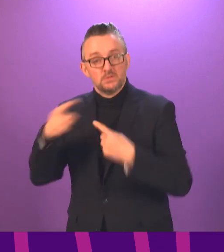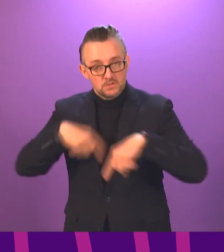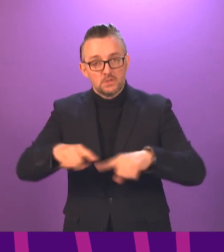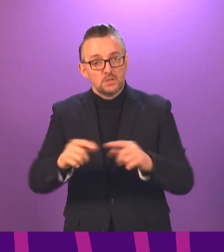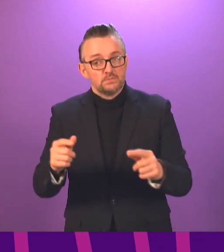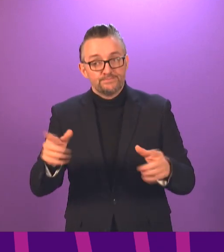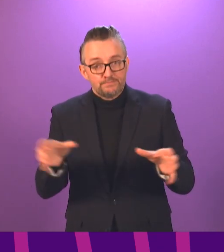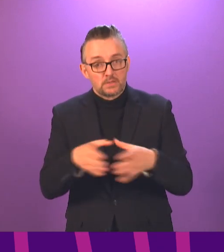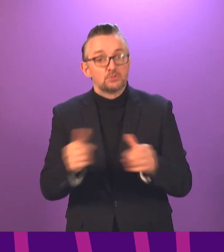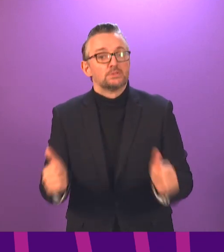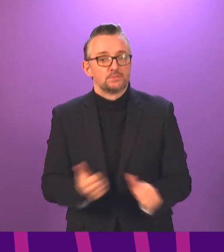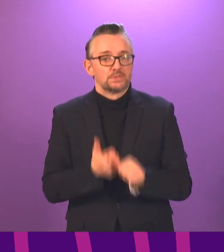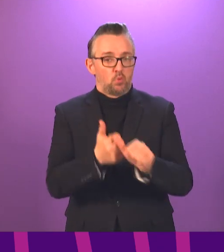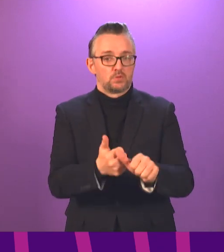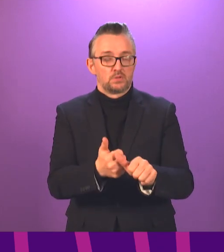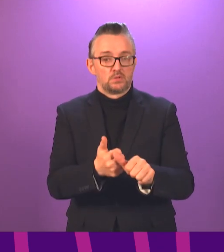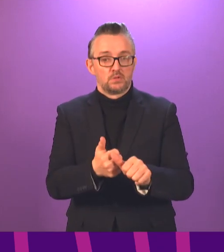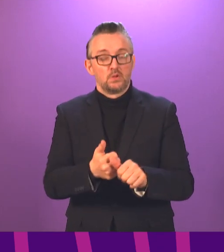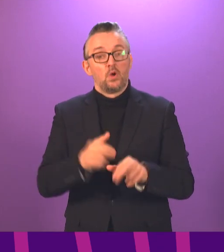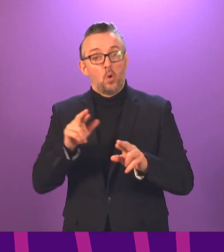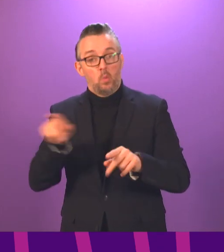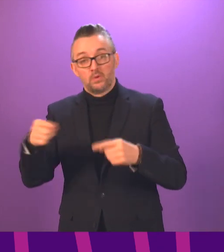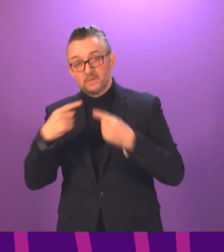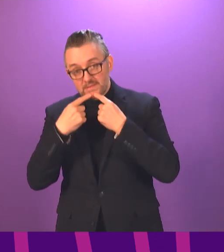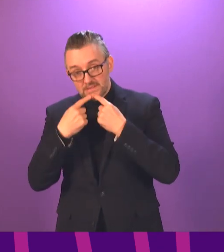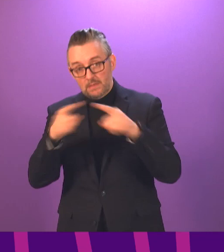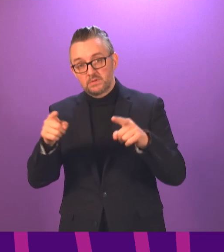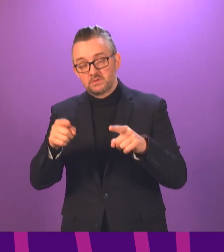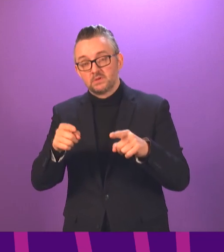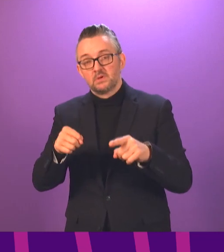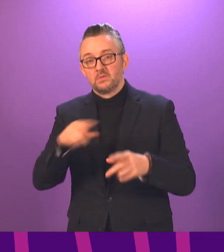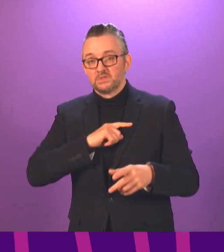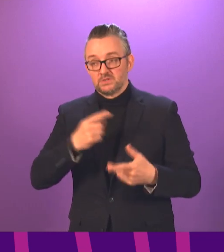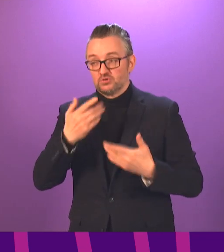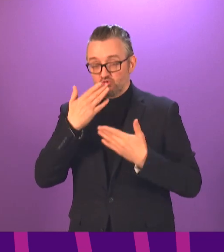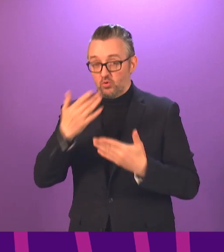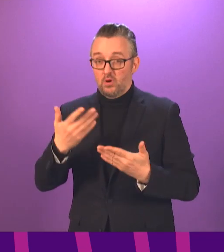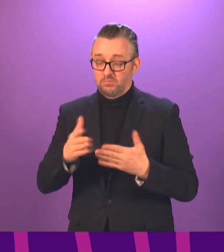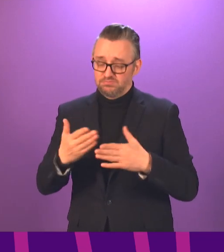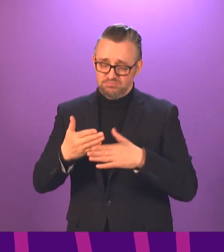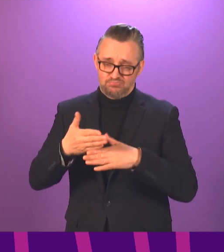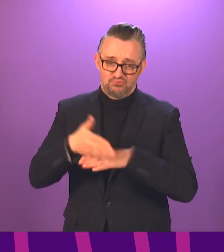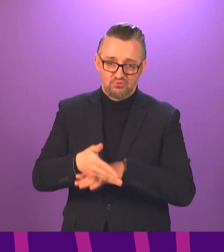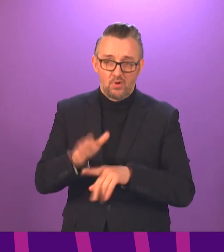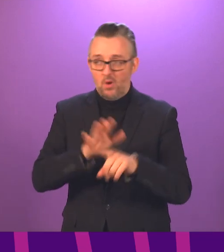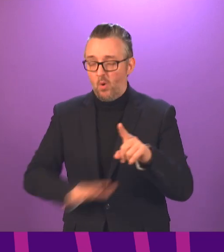I hope that this statement has provided reassurance to members on the enormous amount of work that is under way across our electoral community